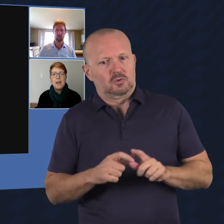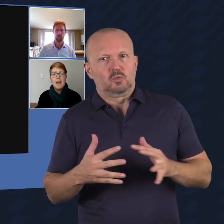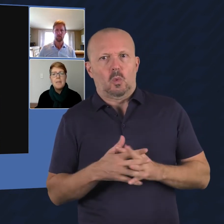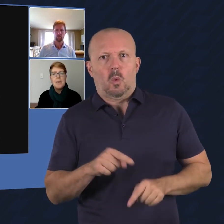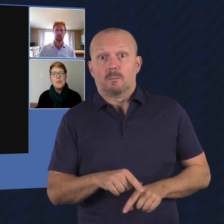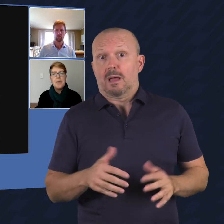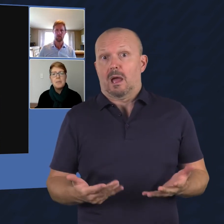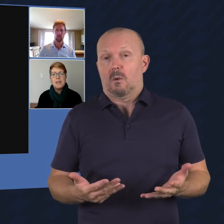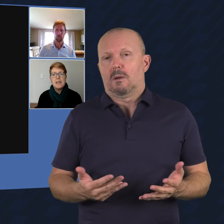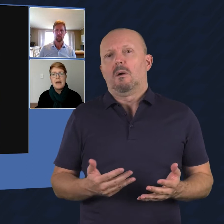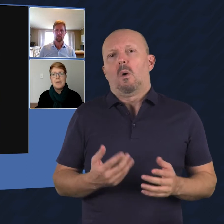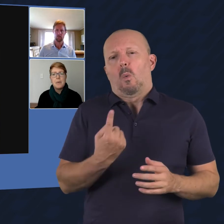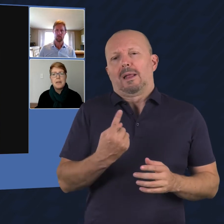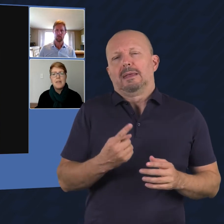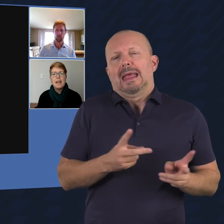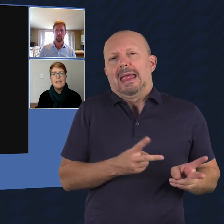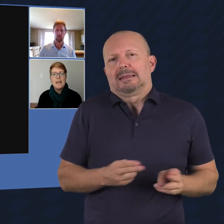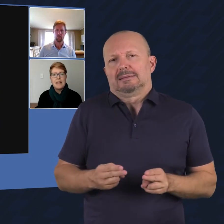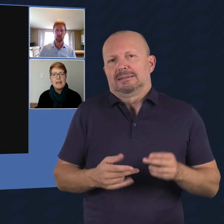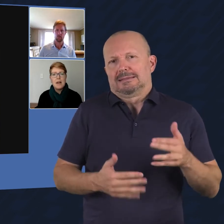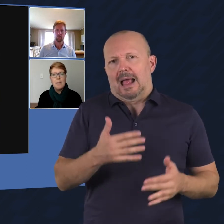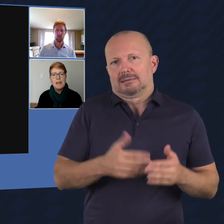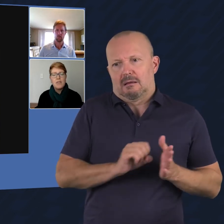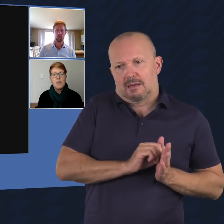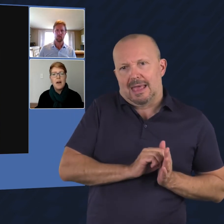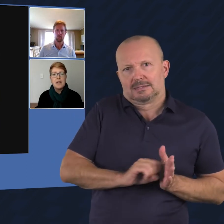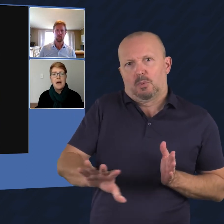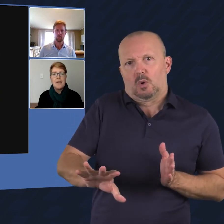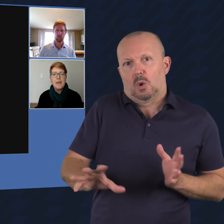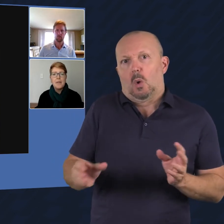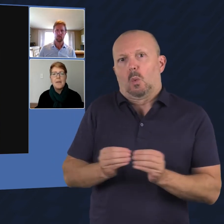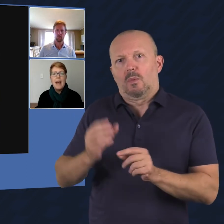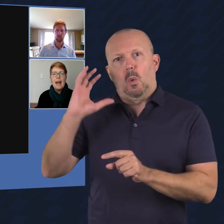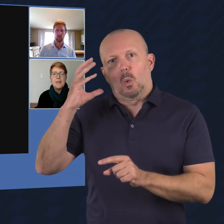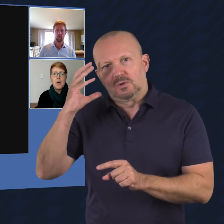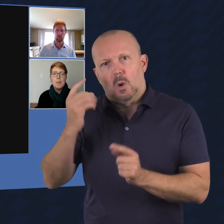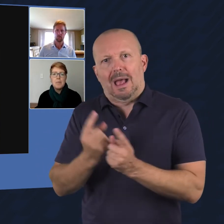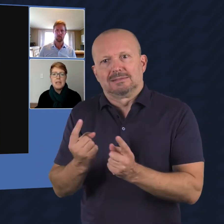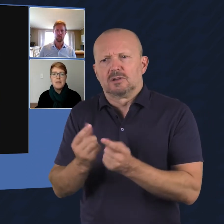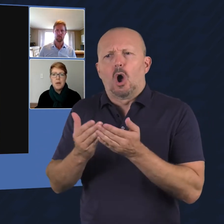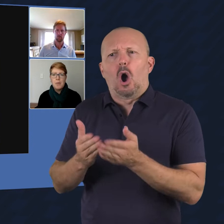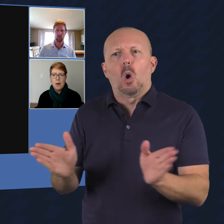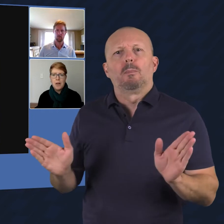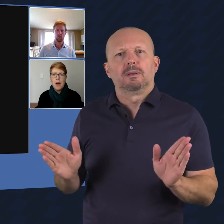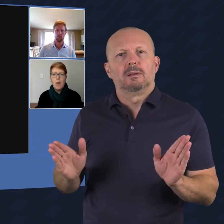Most notably, the exporting of edited data in combination with audio assets as an open media framework,